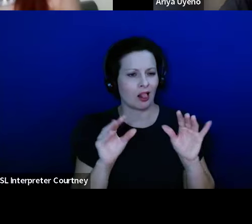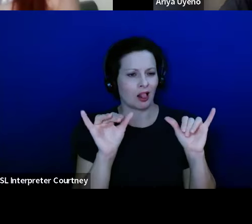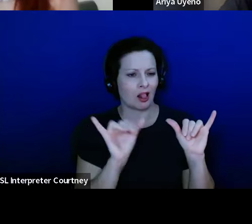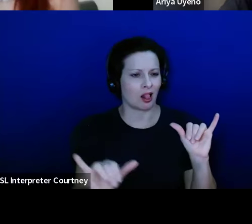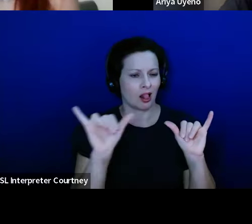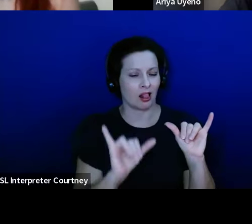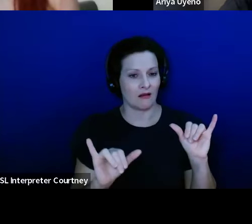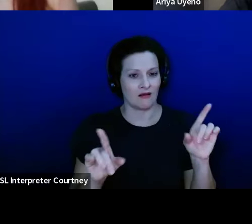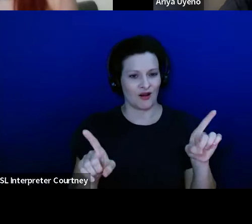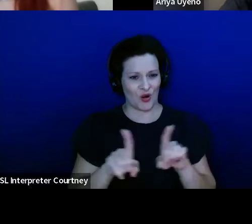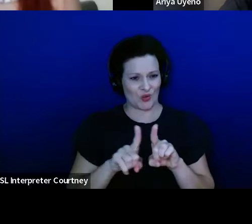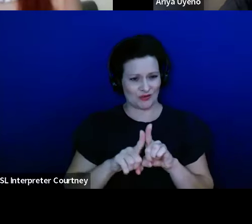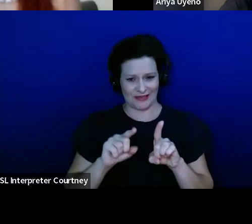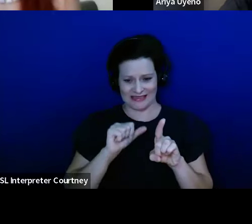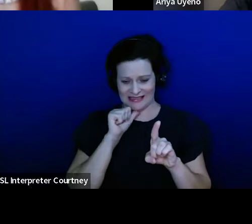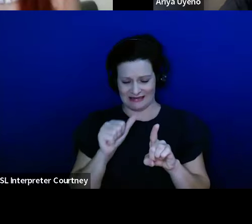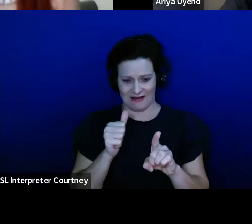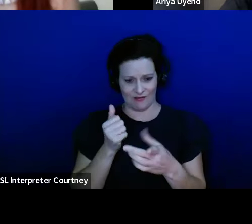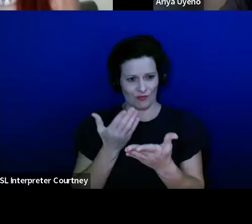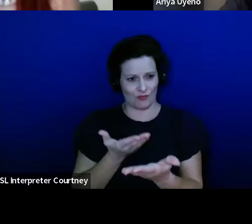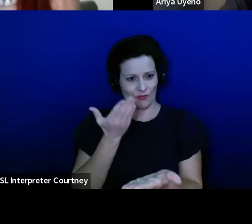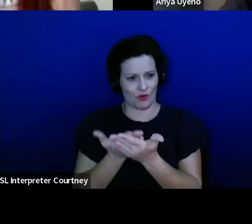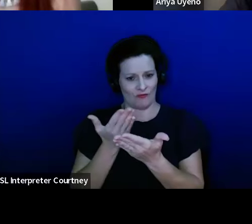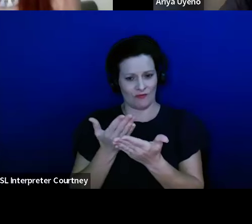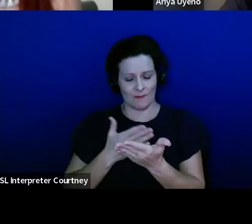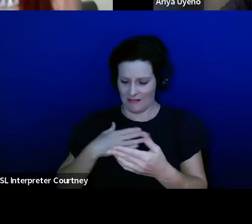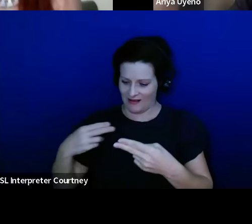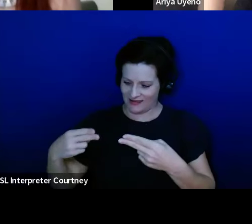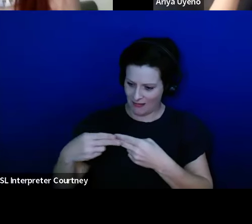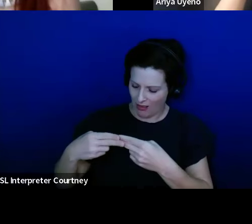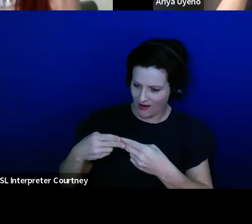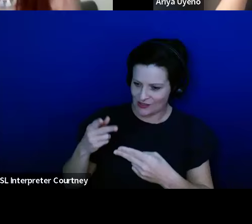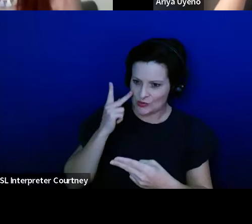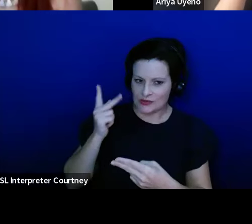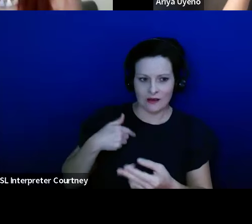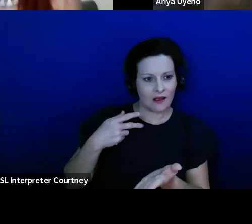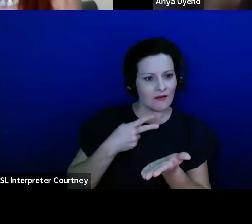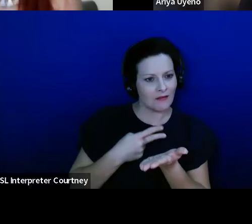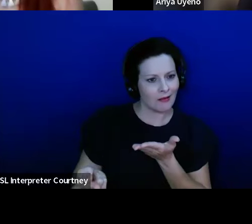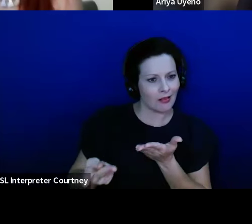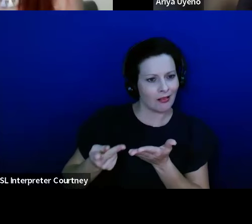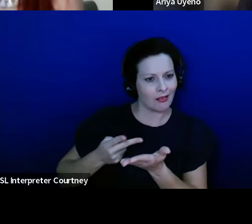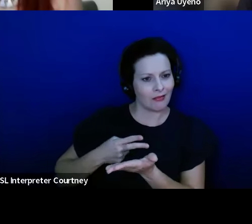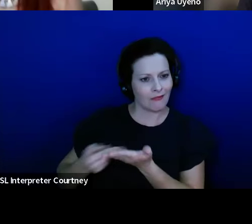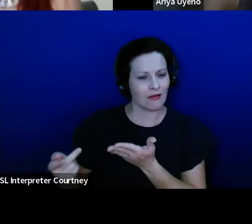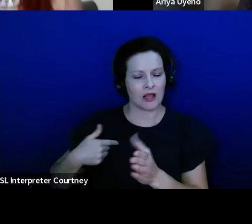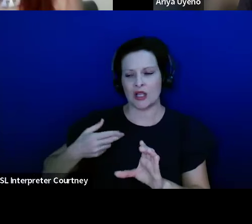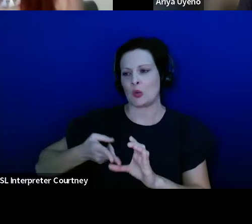it doesn't capture like I showed in the slides, all of the times I failed and quit, got fired,